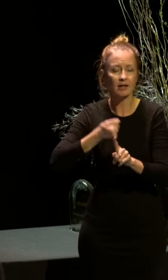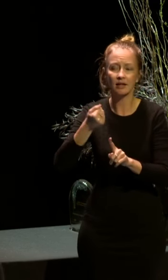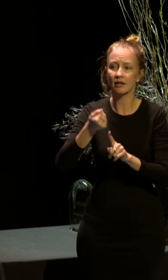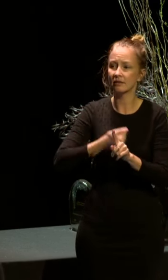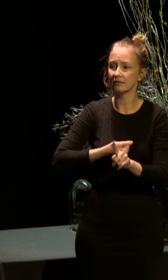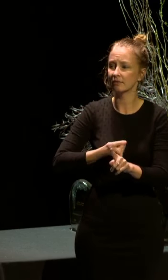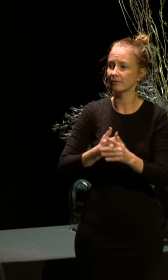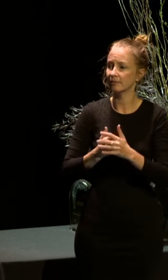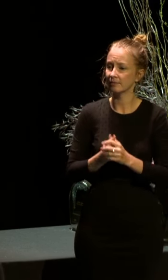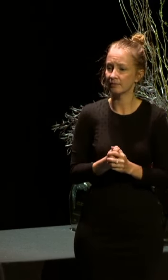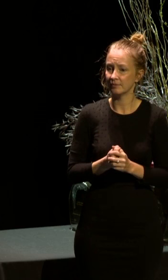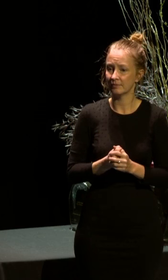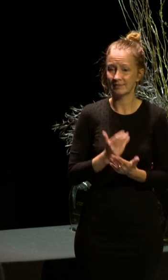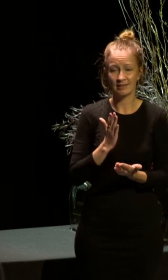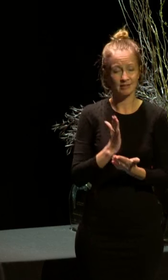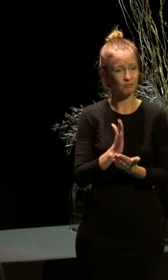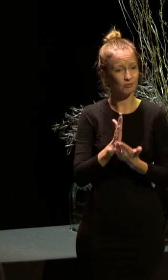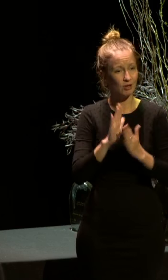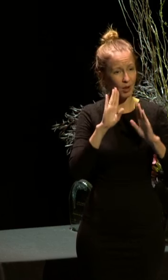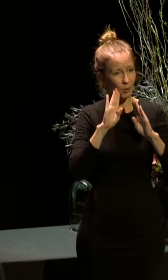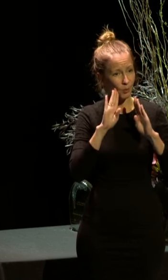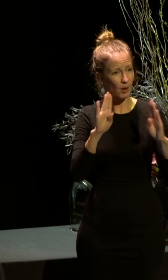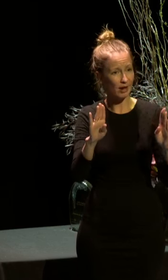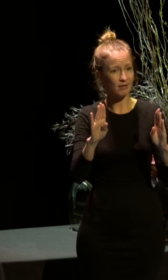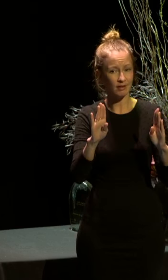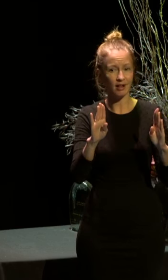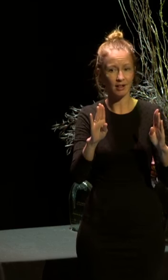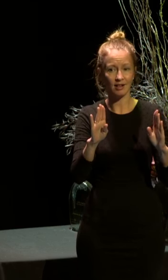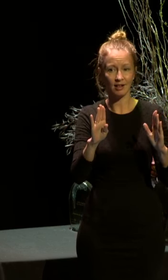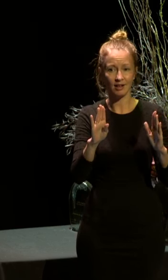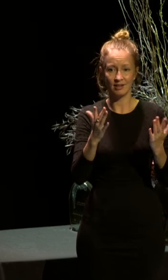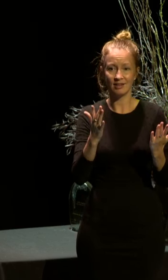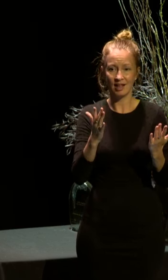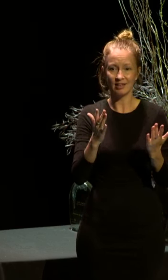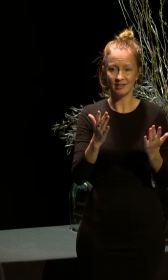and it is just so wonderful to have it so directly expressed